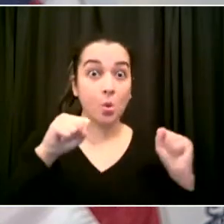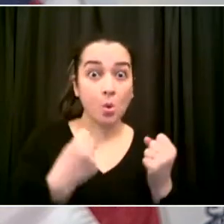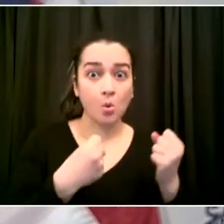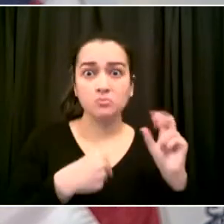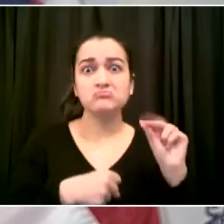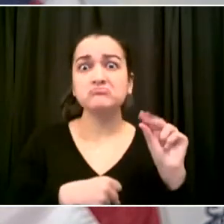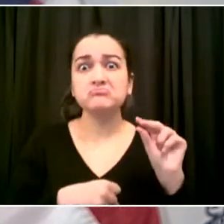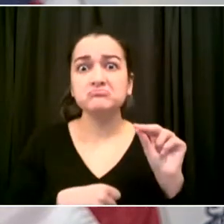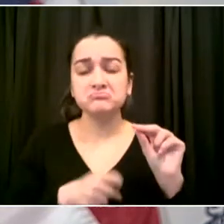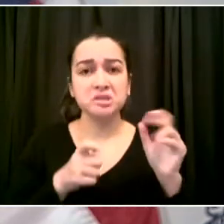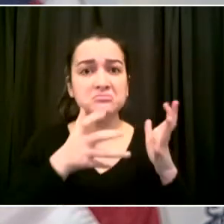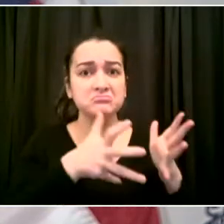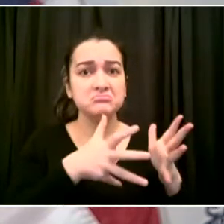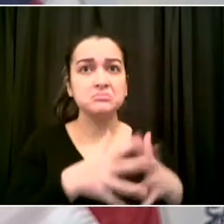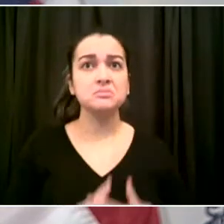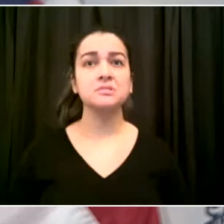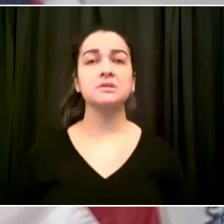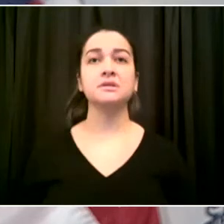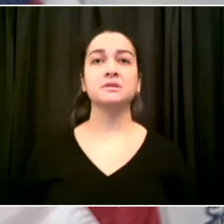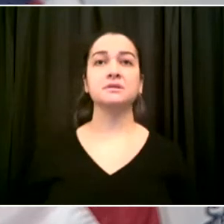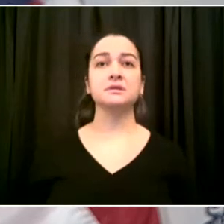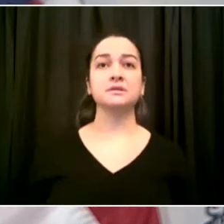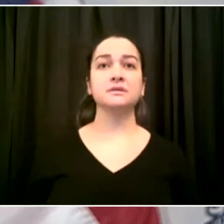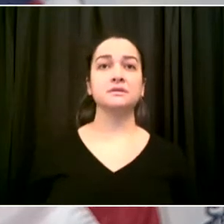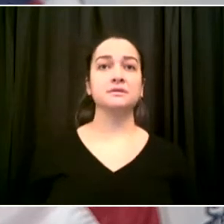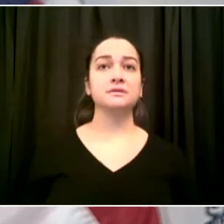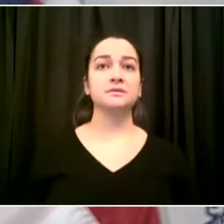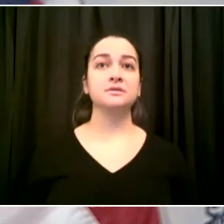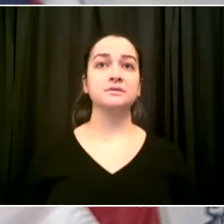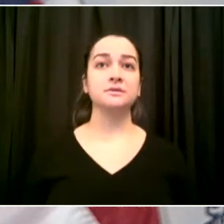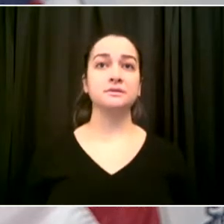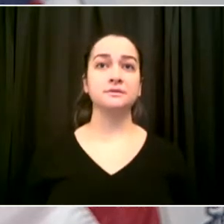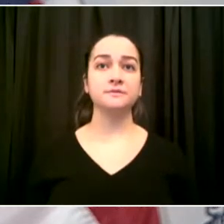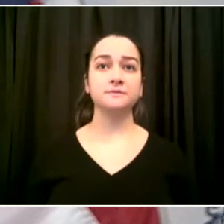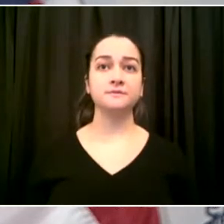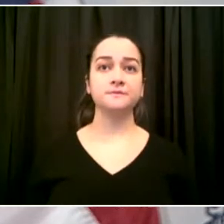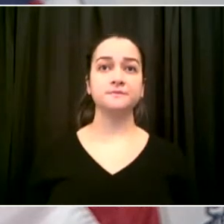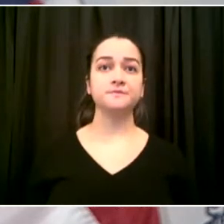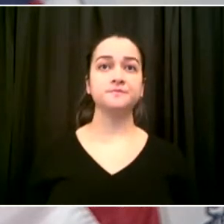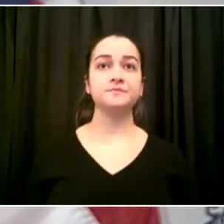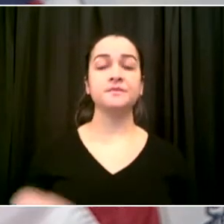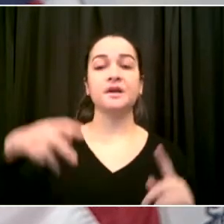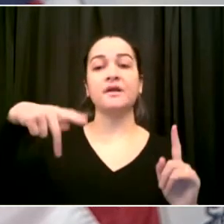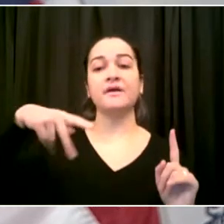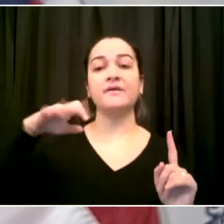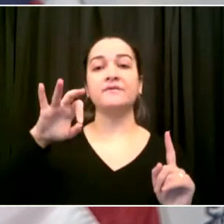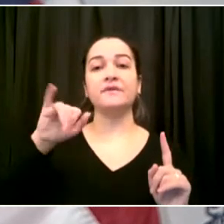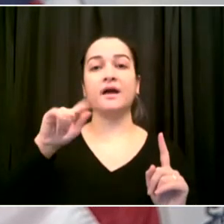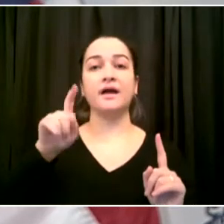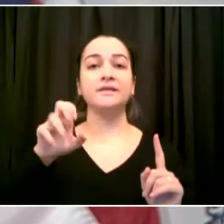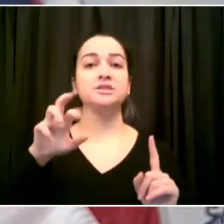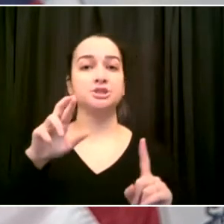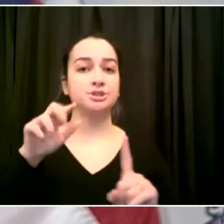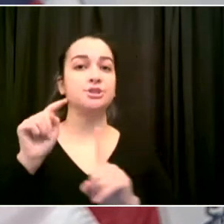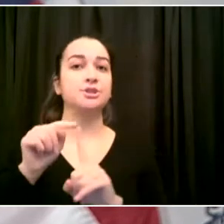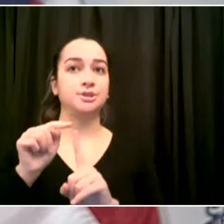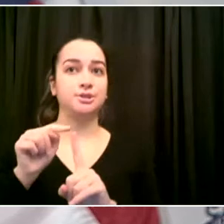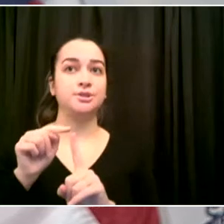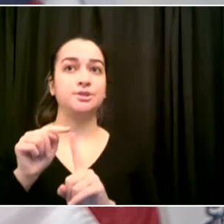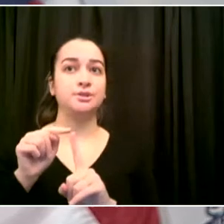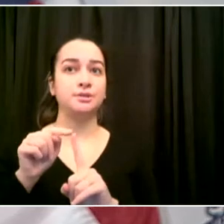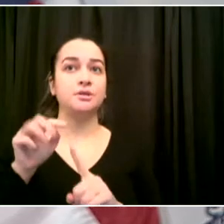THANK YOU.